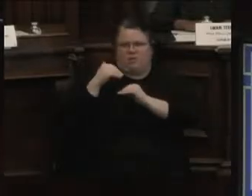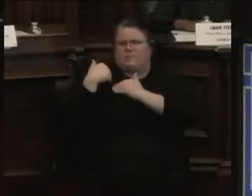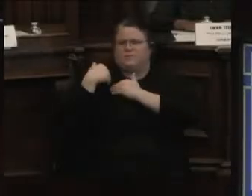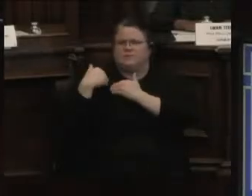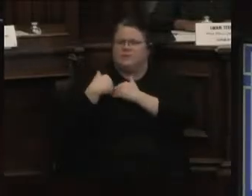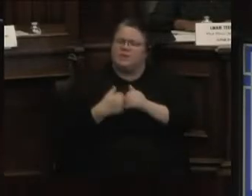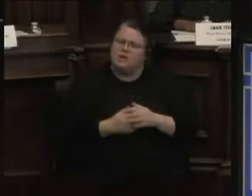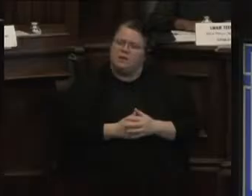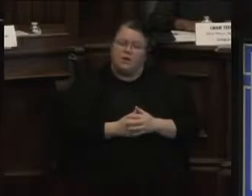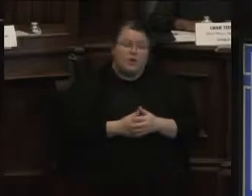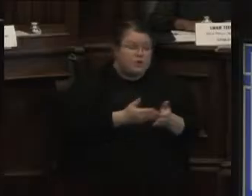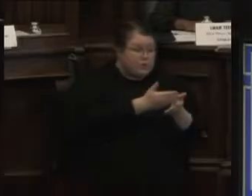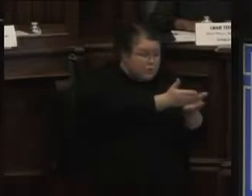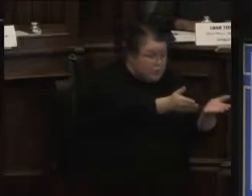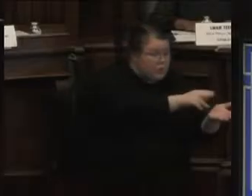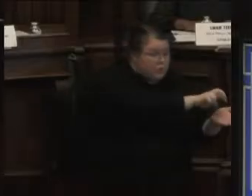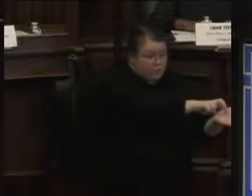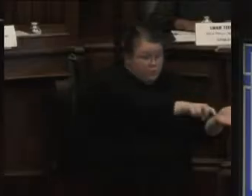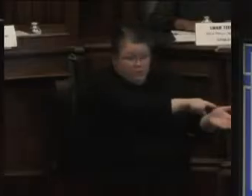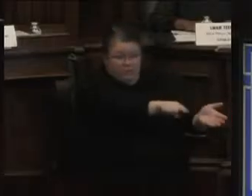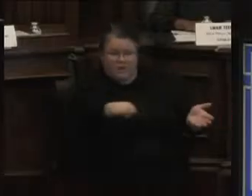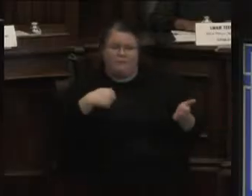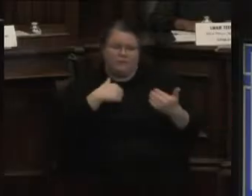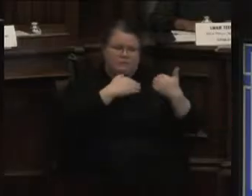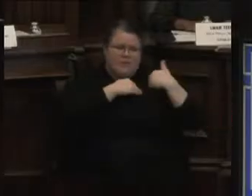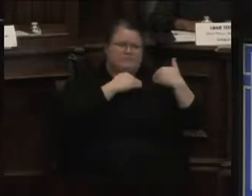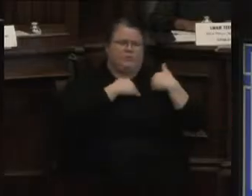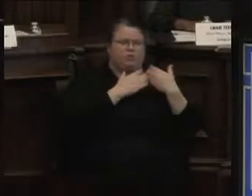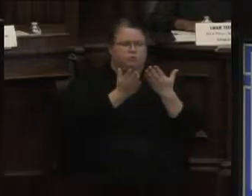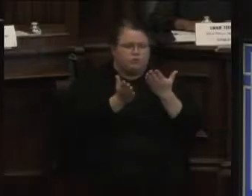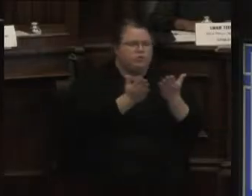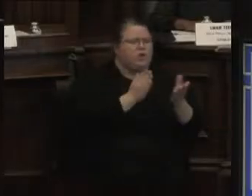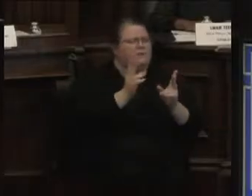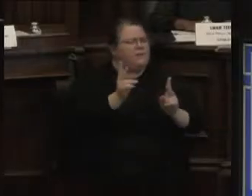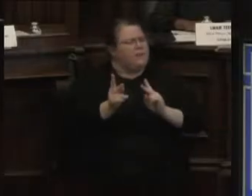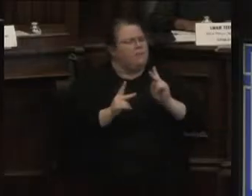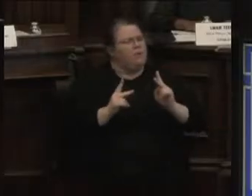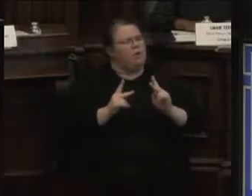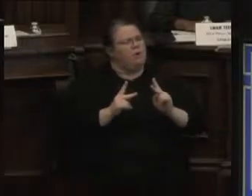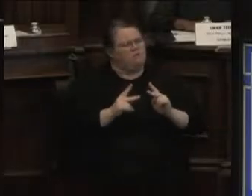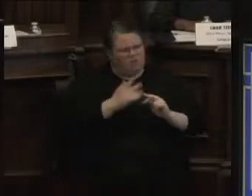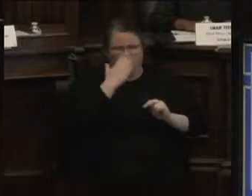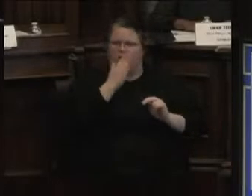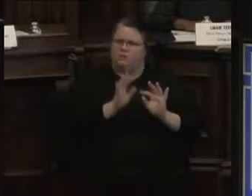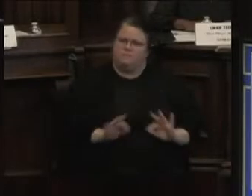accountability, and you as a board expect responsibility,